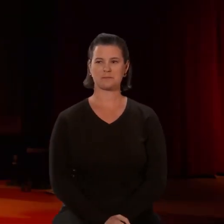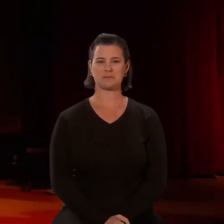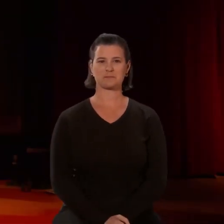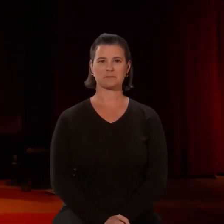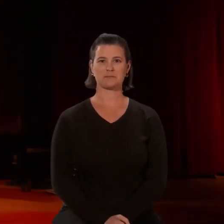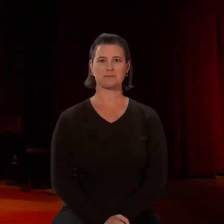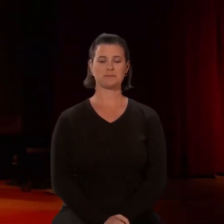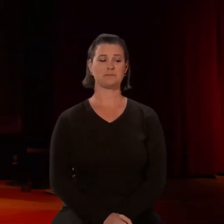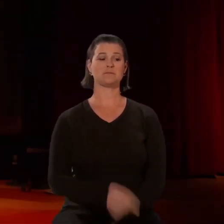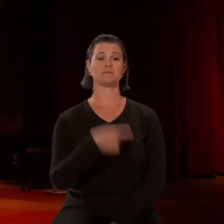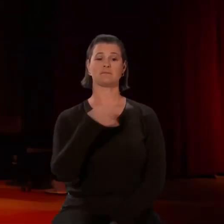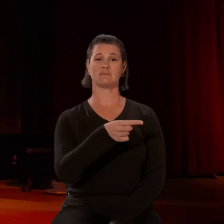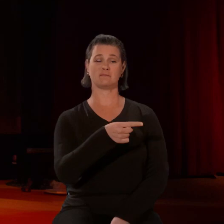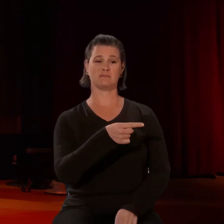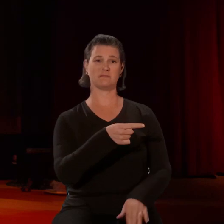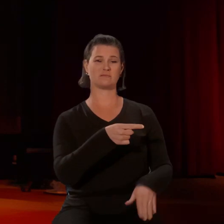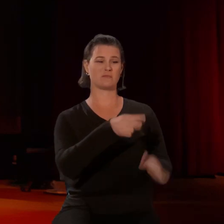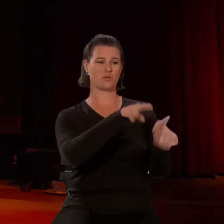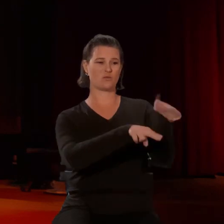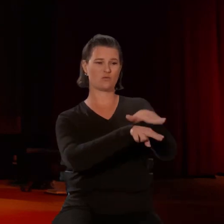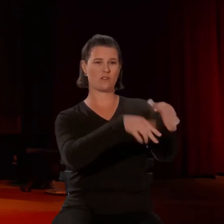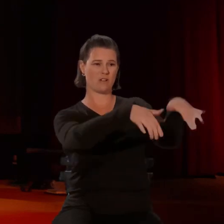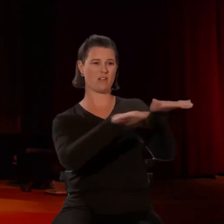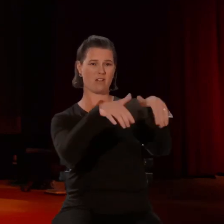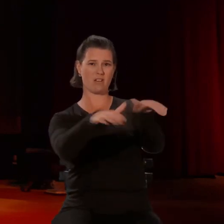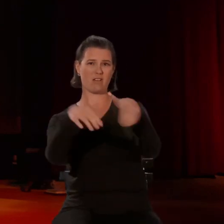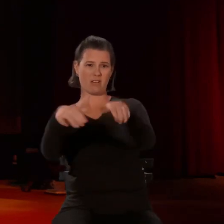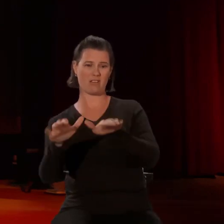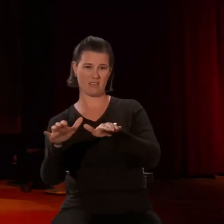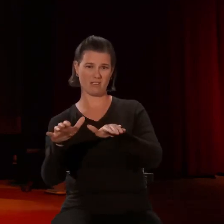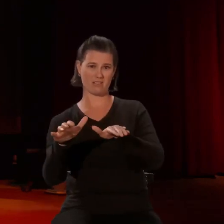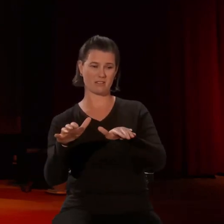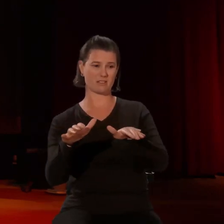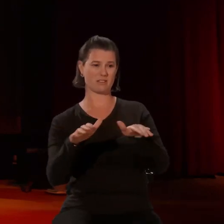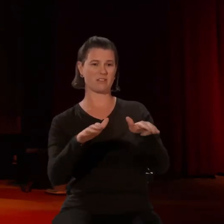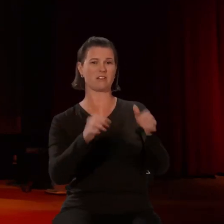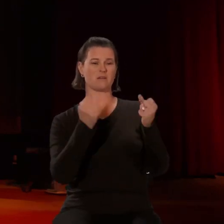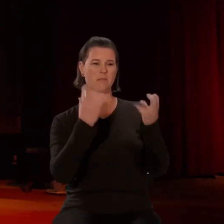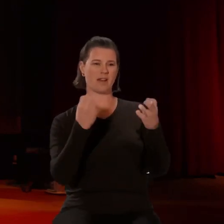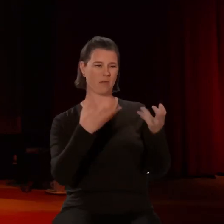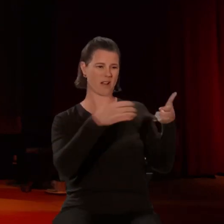Over here, we got the graveyard of Sleepy Hollow. Now, somewhere among all them tombstones,